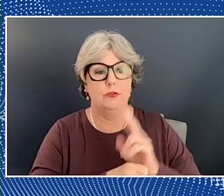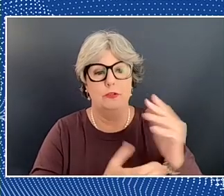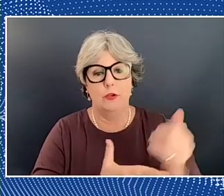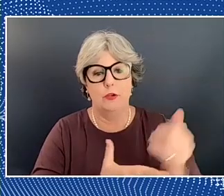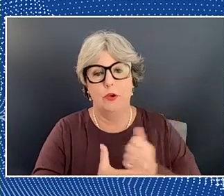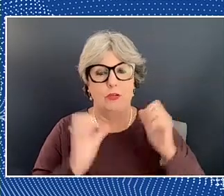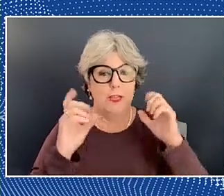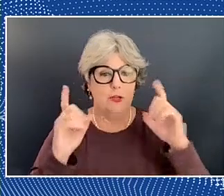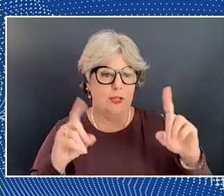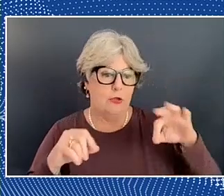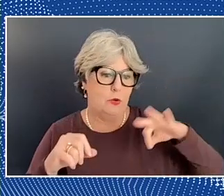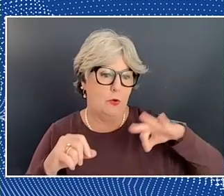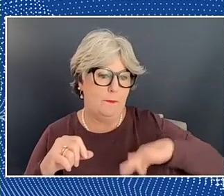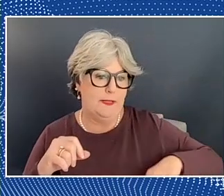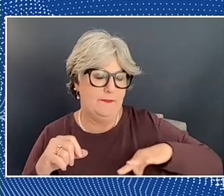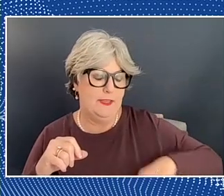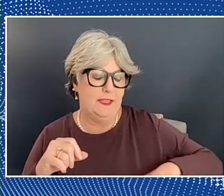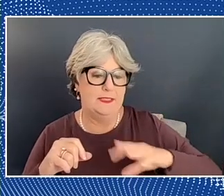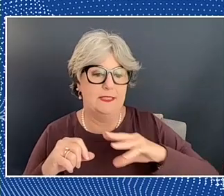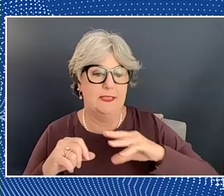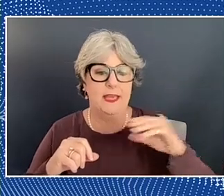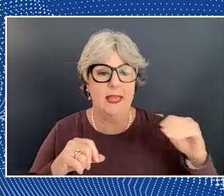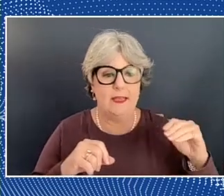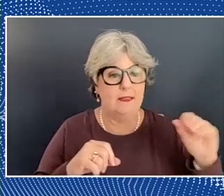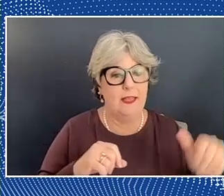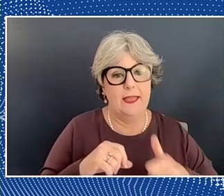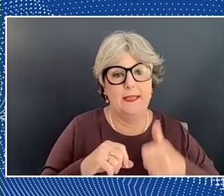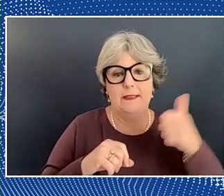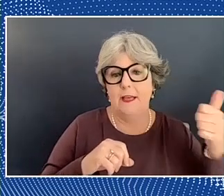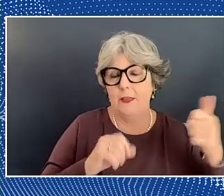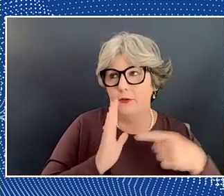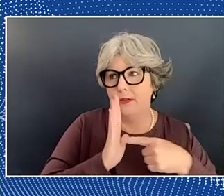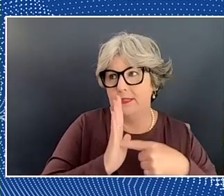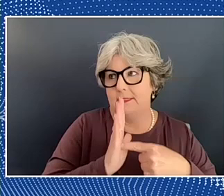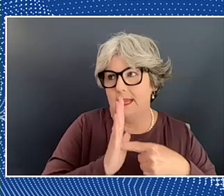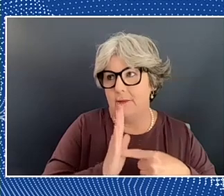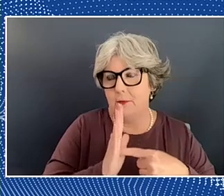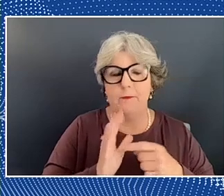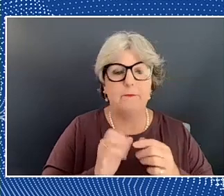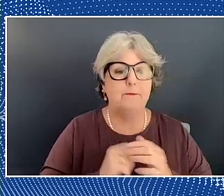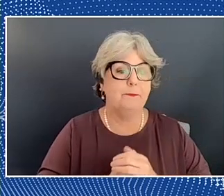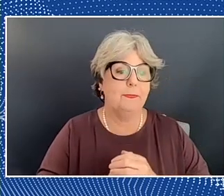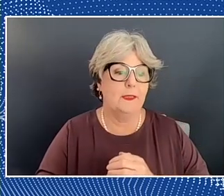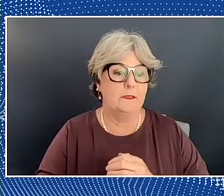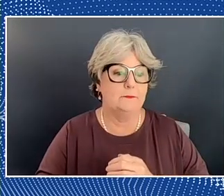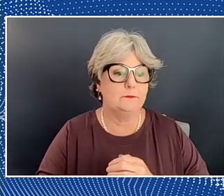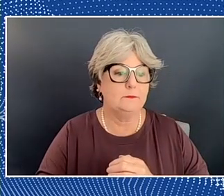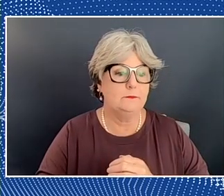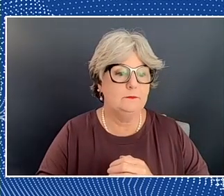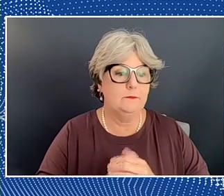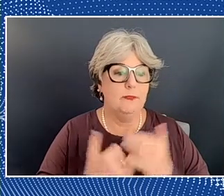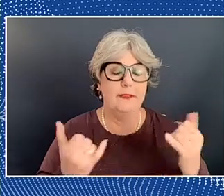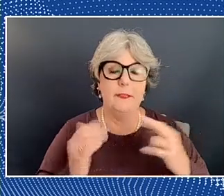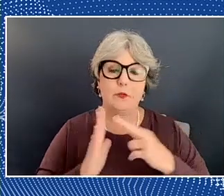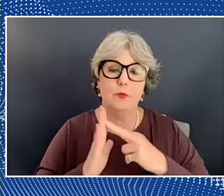And this seems to be another one of those examples. The fact of the matter is, is that this regulation is going to establish